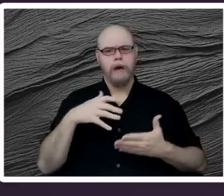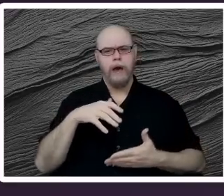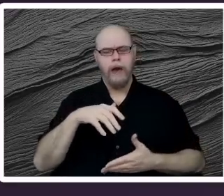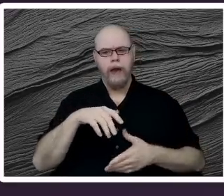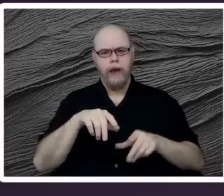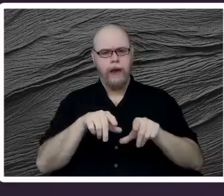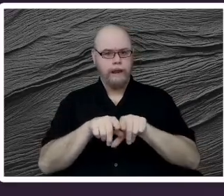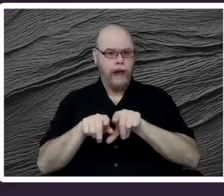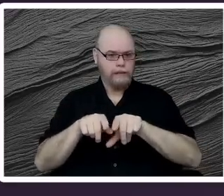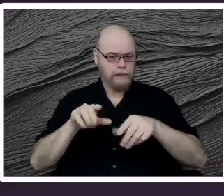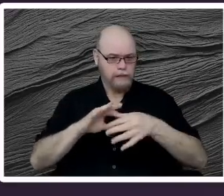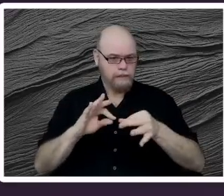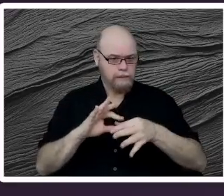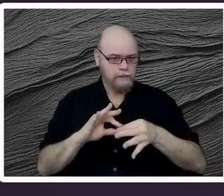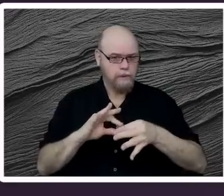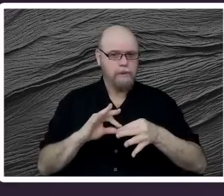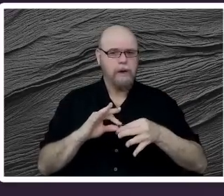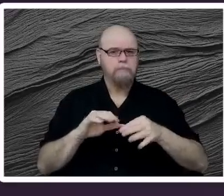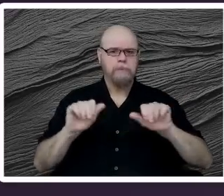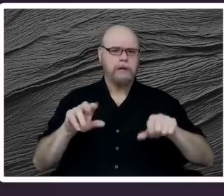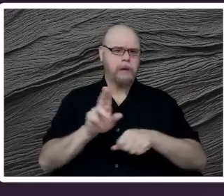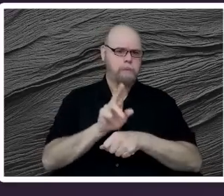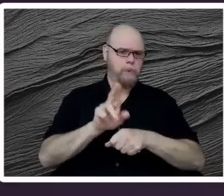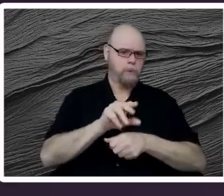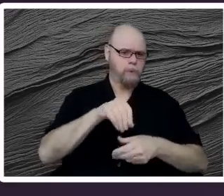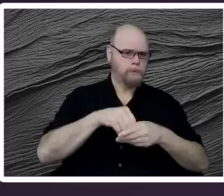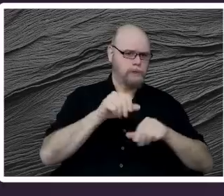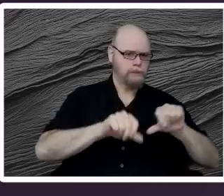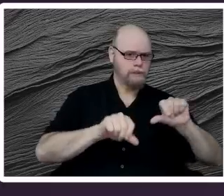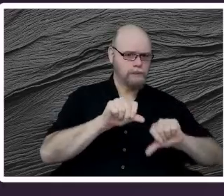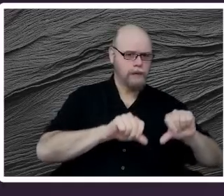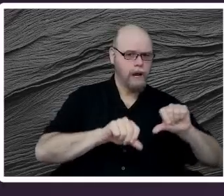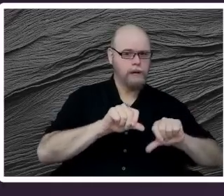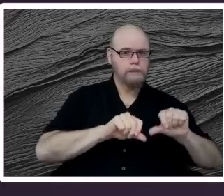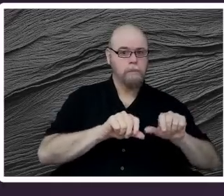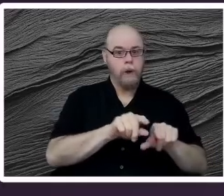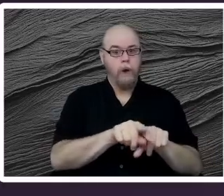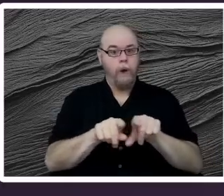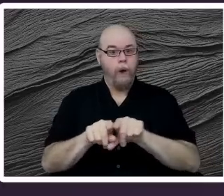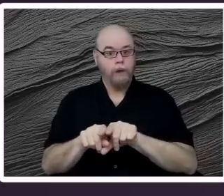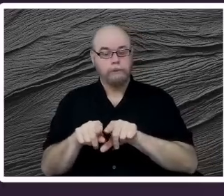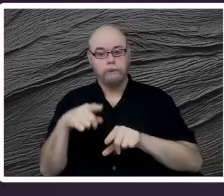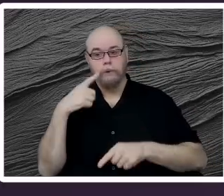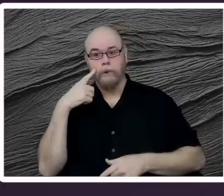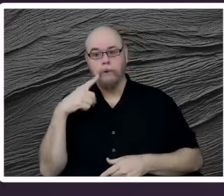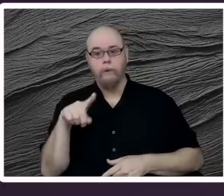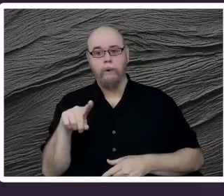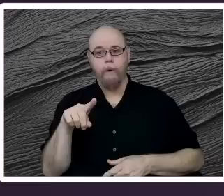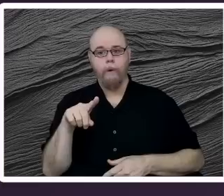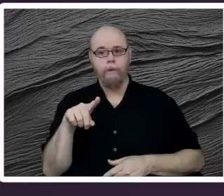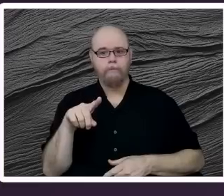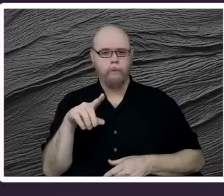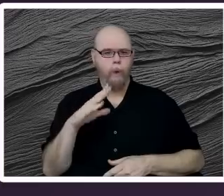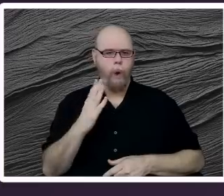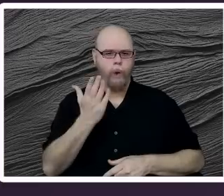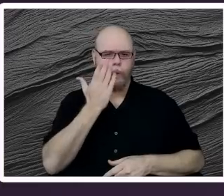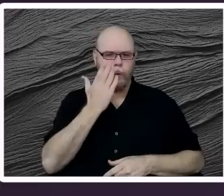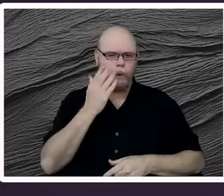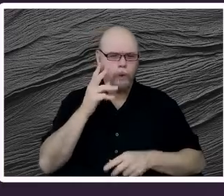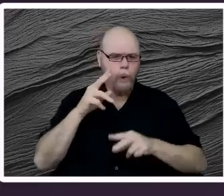only in a science setting, but they can also be used for close observation, art classes where